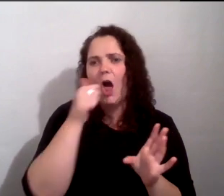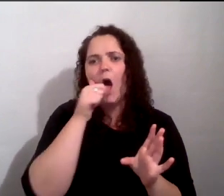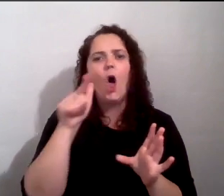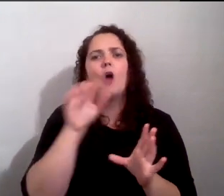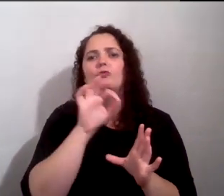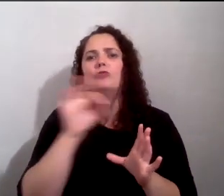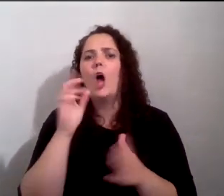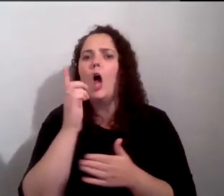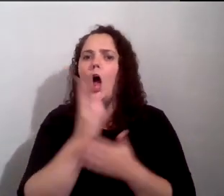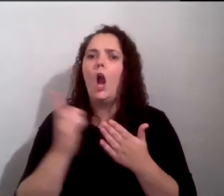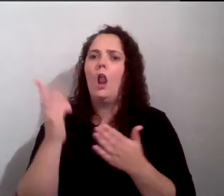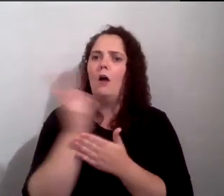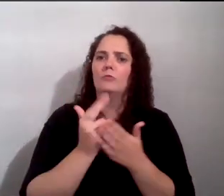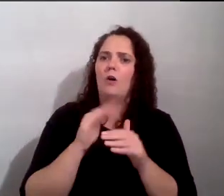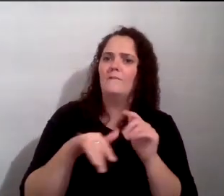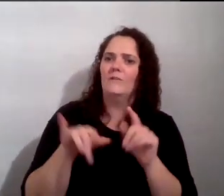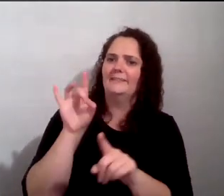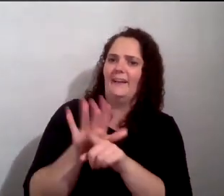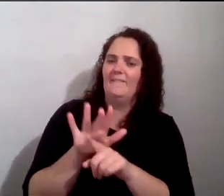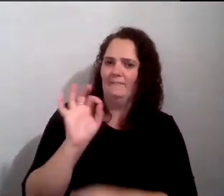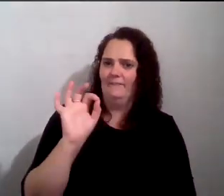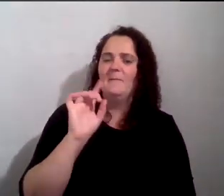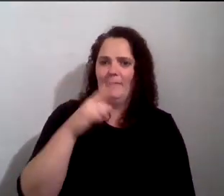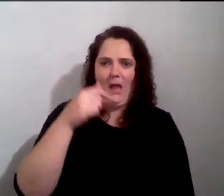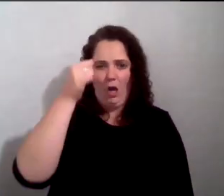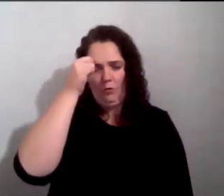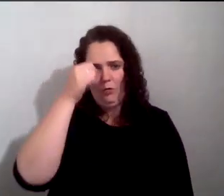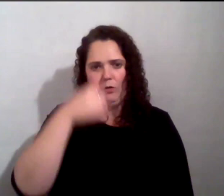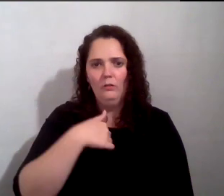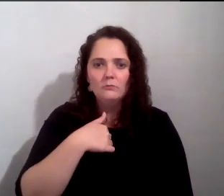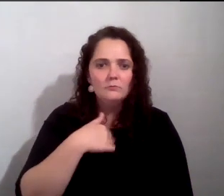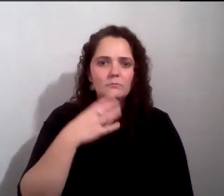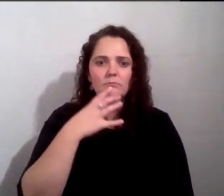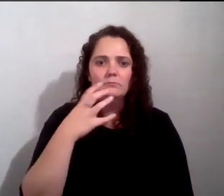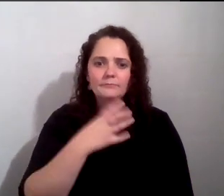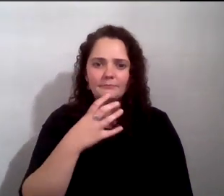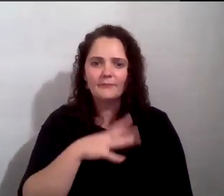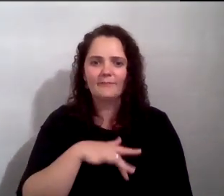don't want to give everybody the impression that you just make self-portraits but they're always just so incredibly compelling